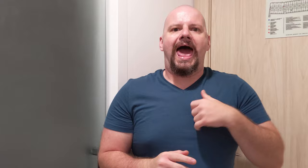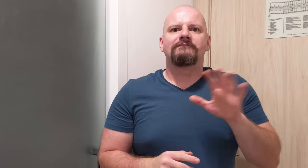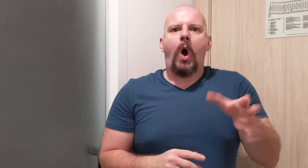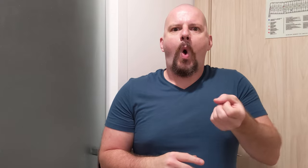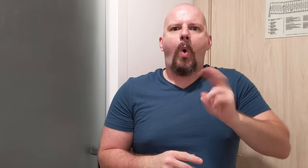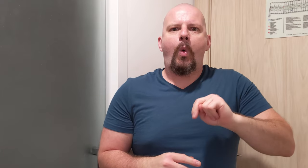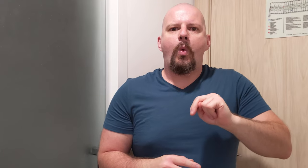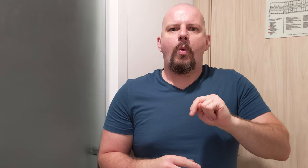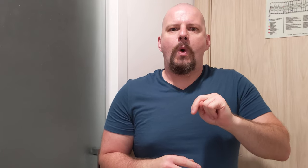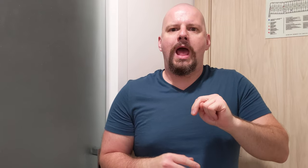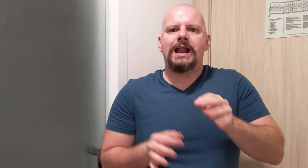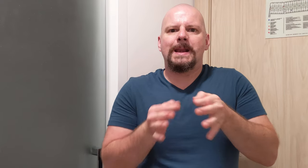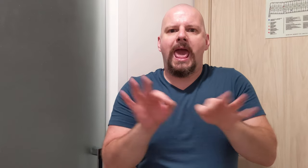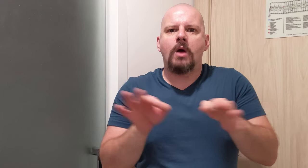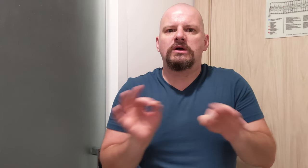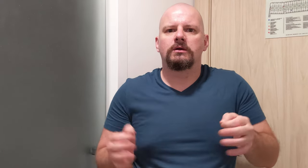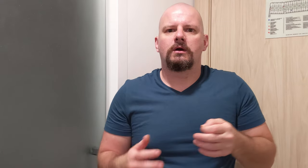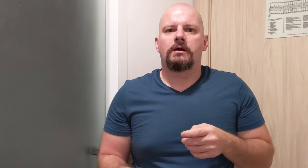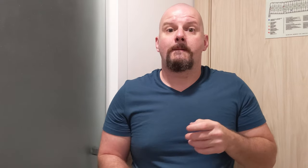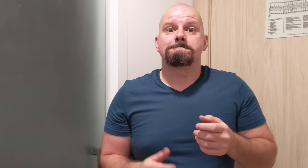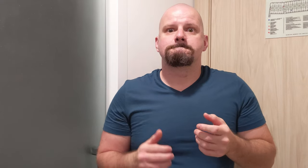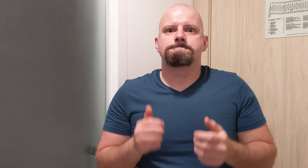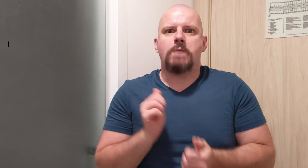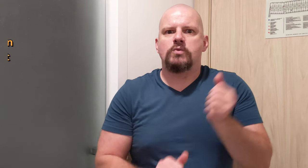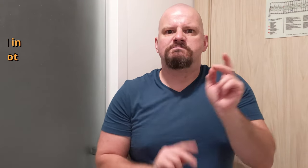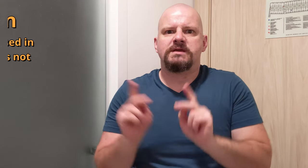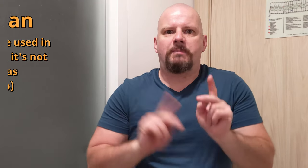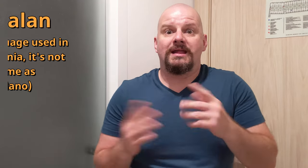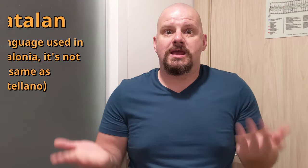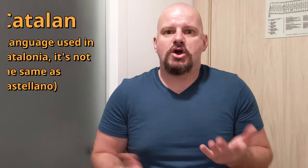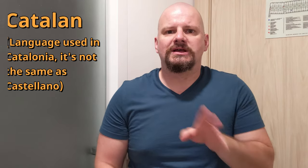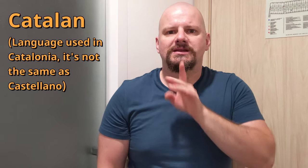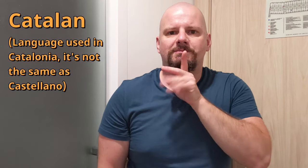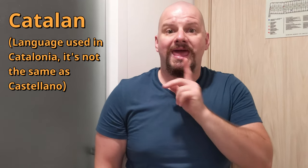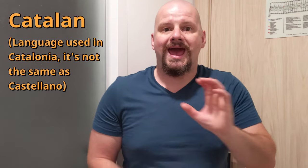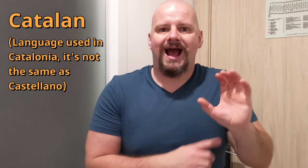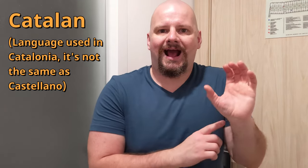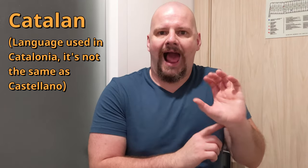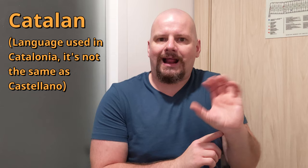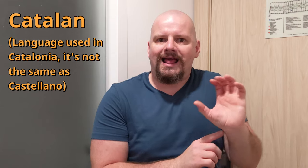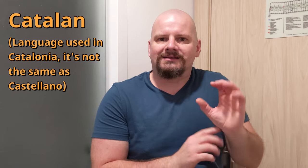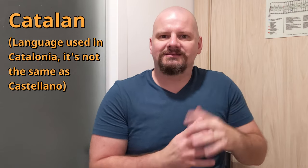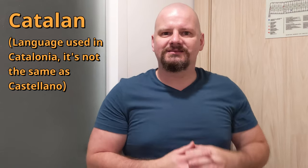They have their own language, most people here speak Catalan.